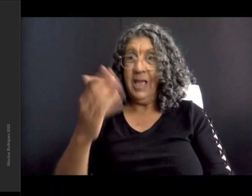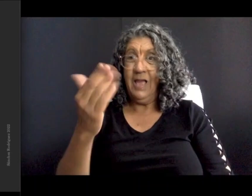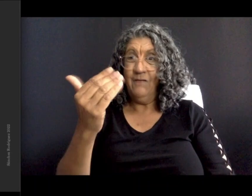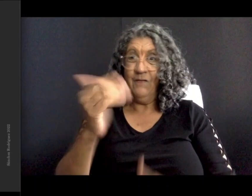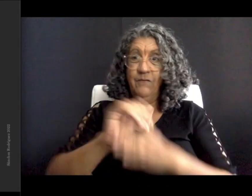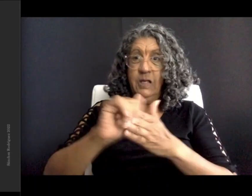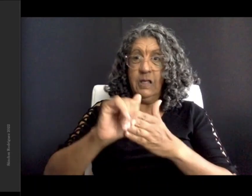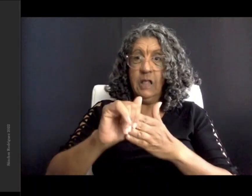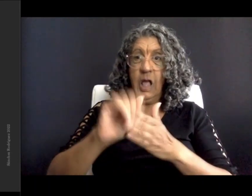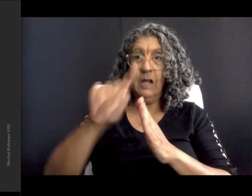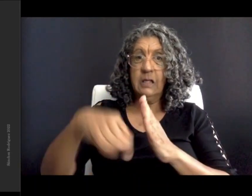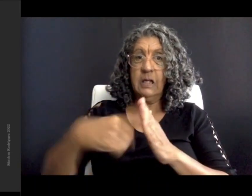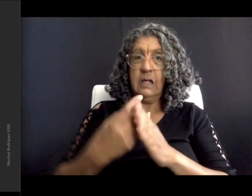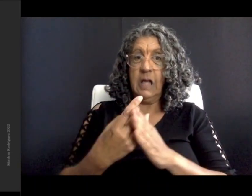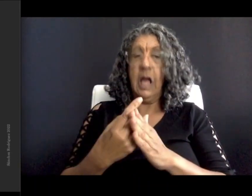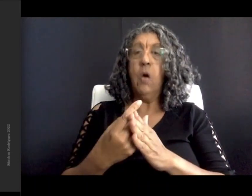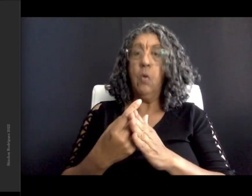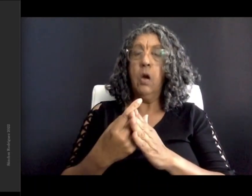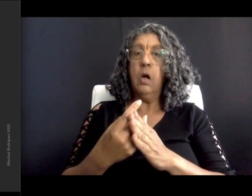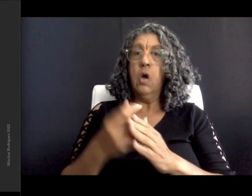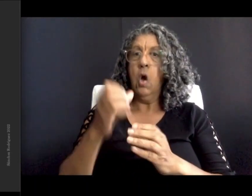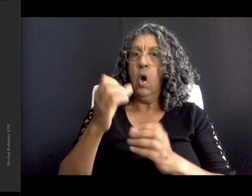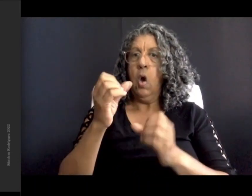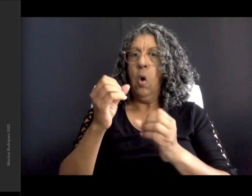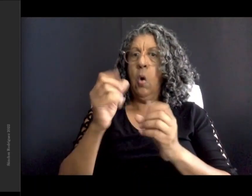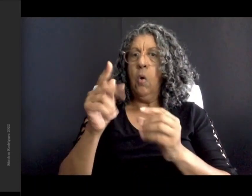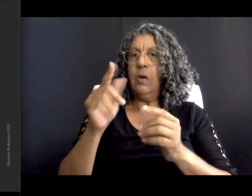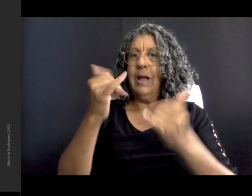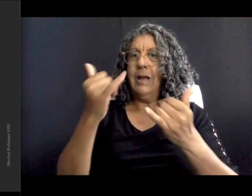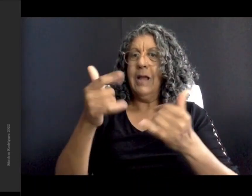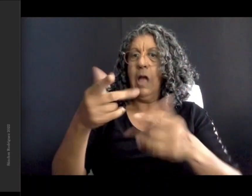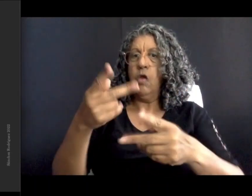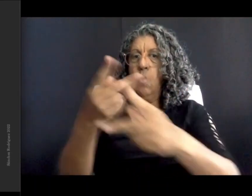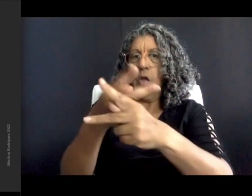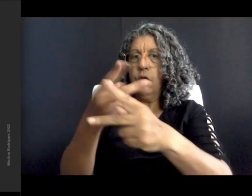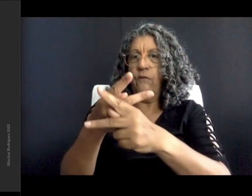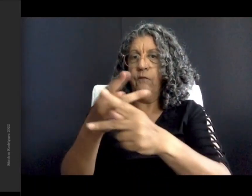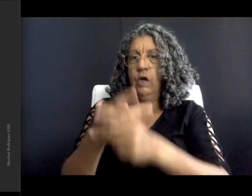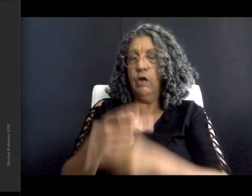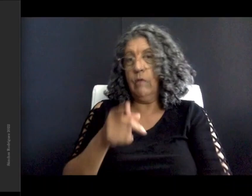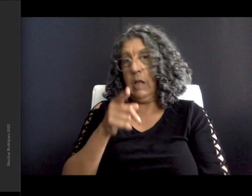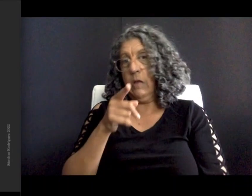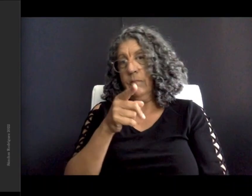And they offered you $15 an hour, so now you have to figure this out